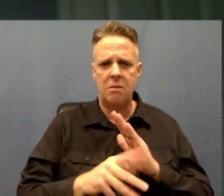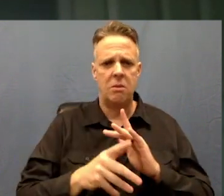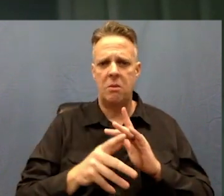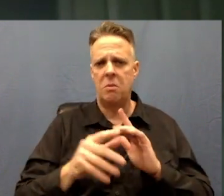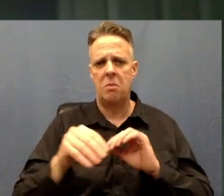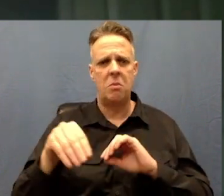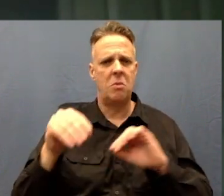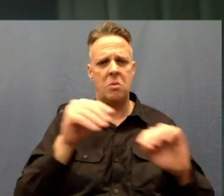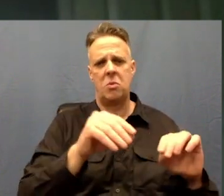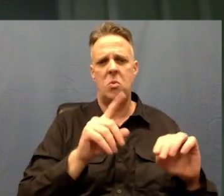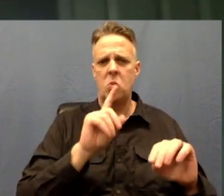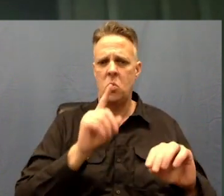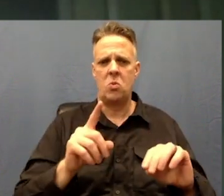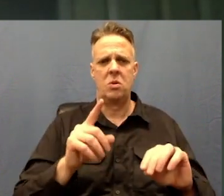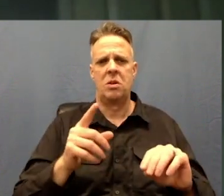OR REALLY FAR AWAY. WE HAVE A CHANCE TO CLOSE.